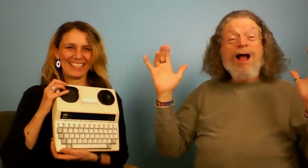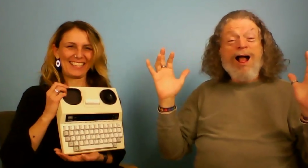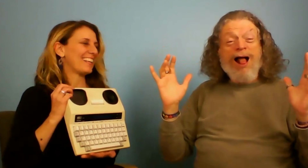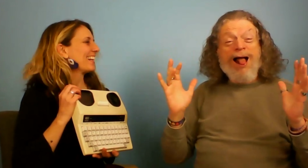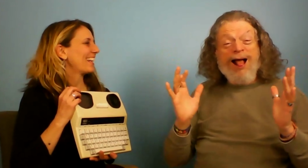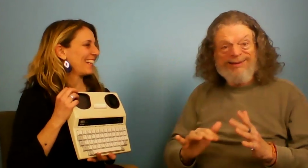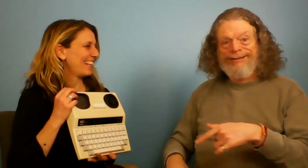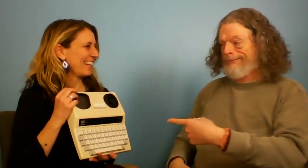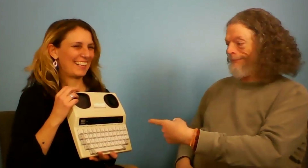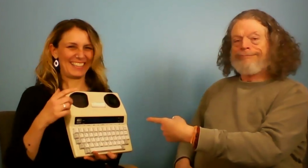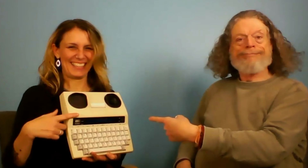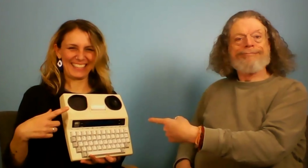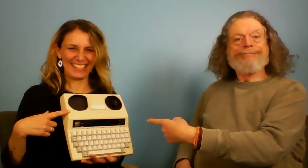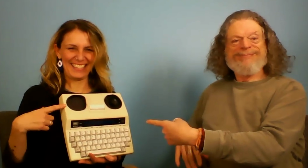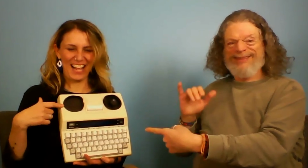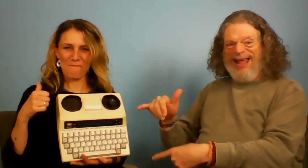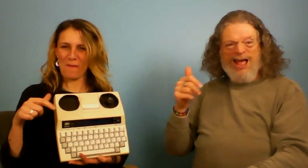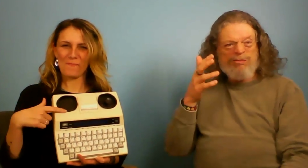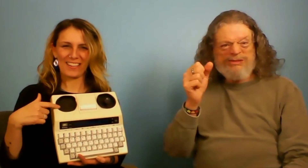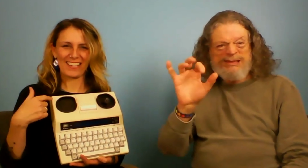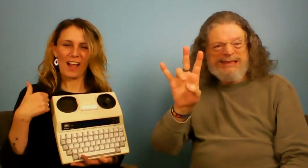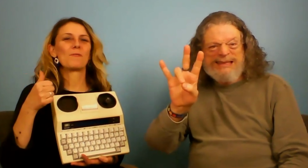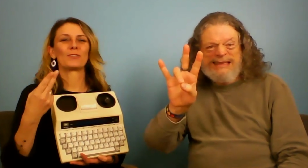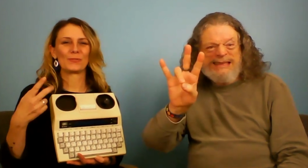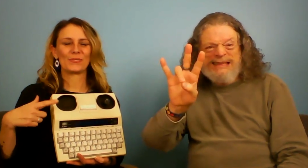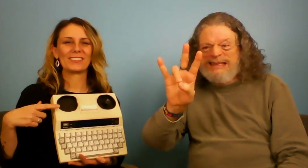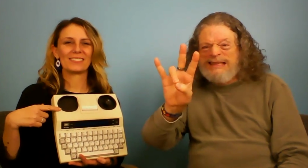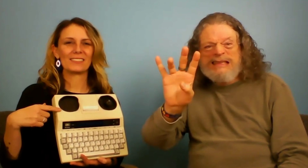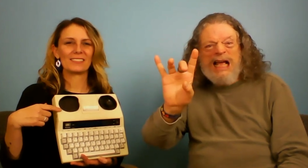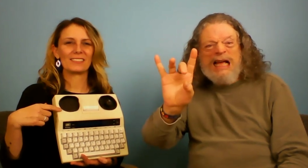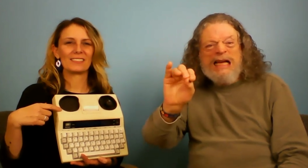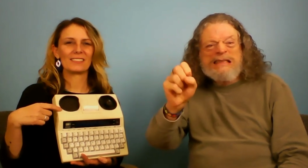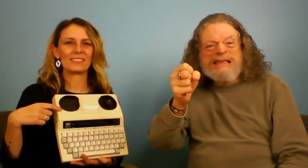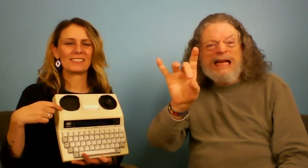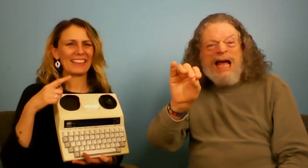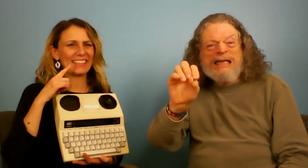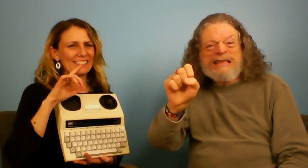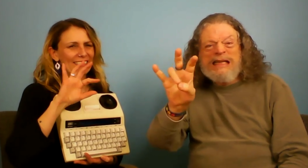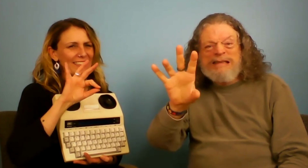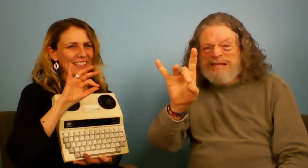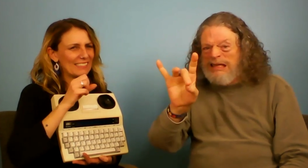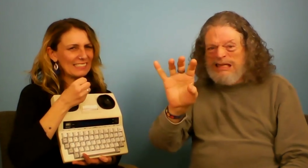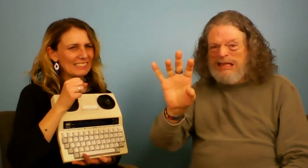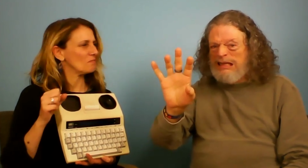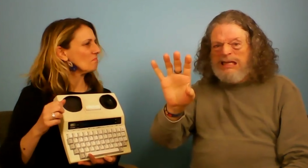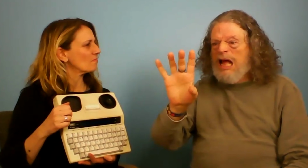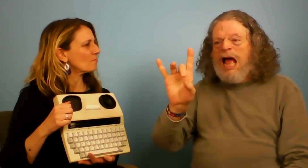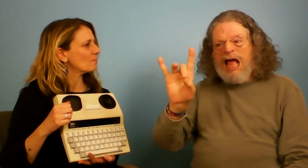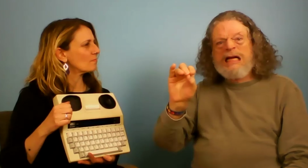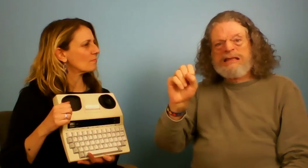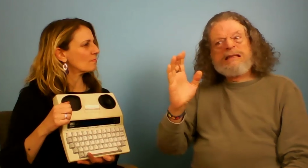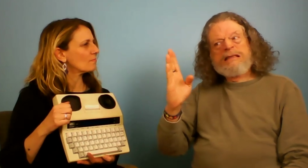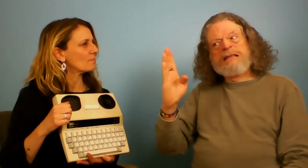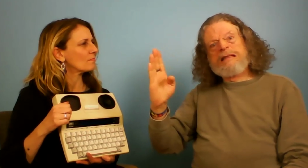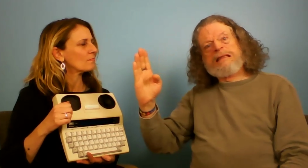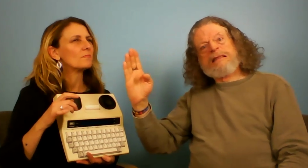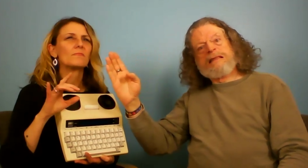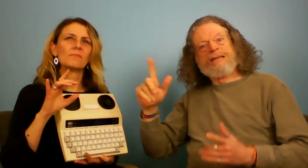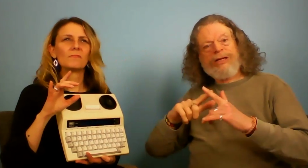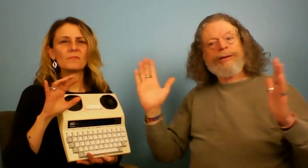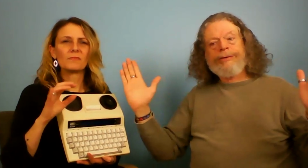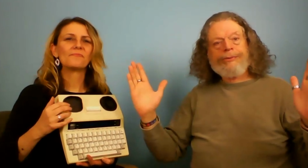Then over time, they shrunk into the modern-day TTY. That was probably like the 80s when they got small like that. Yeah, something like that.